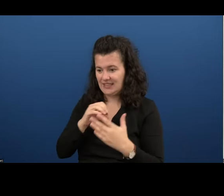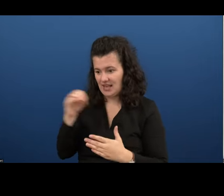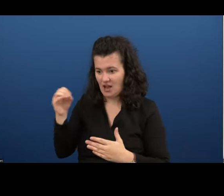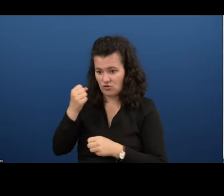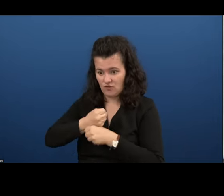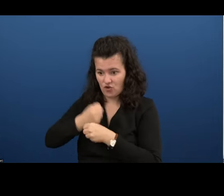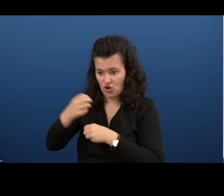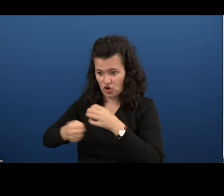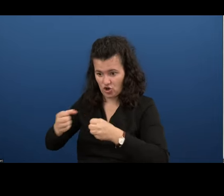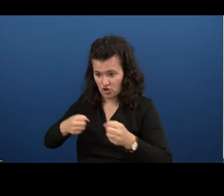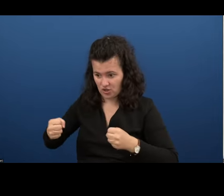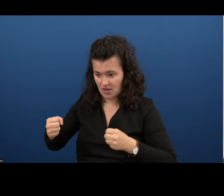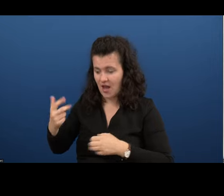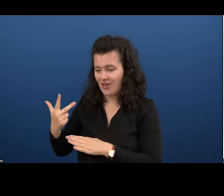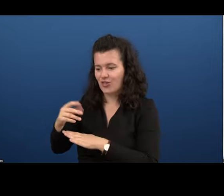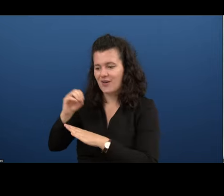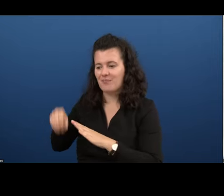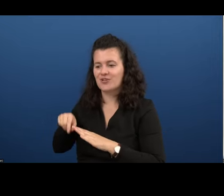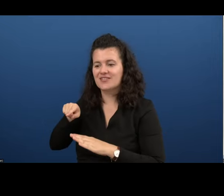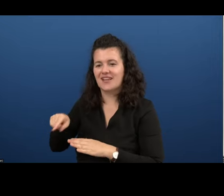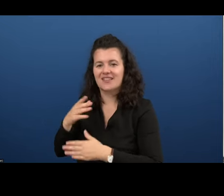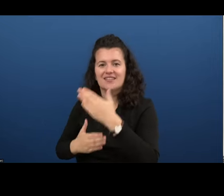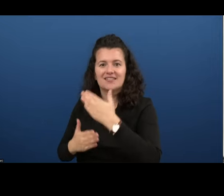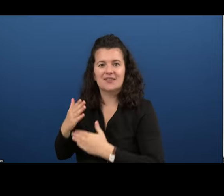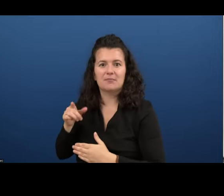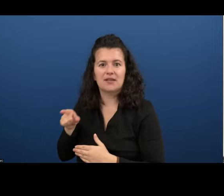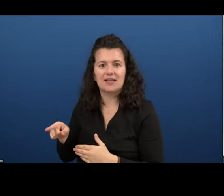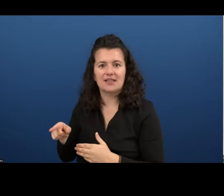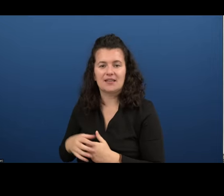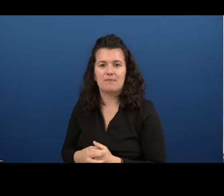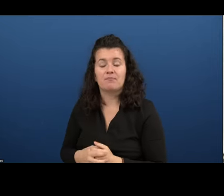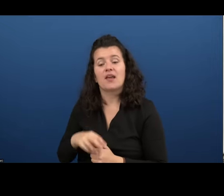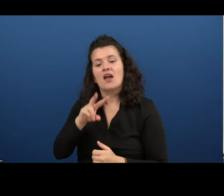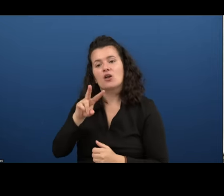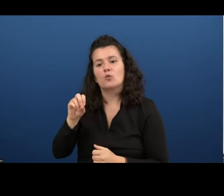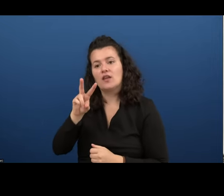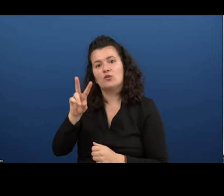people with disabilities, and our commitment is by 2025, we would want to see that number